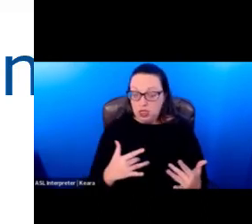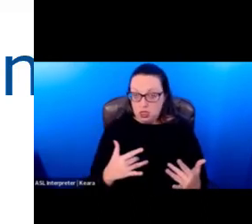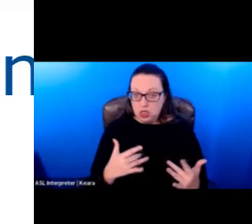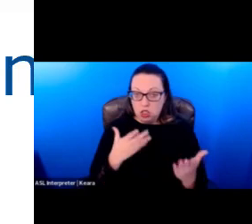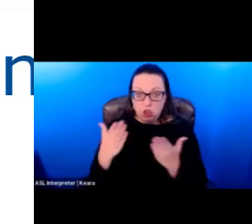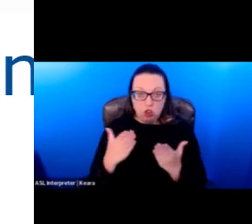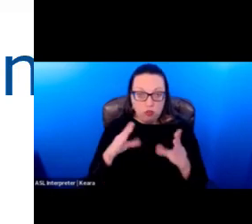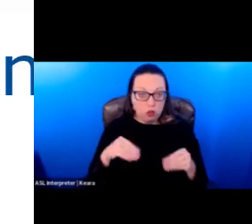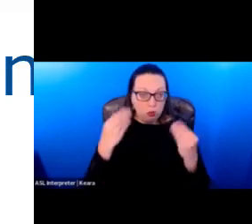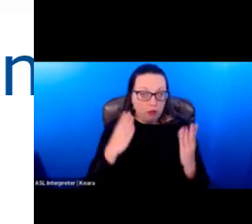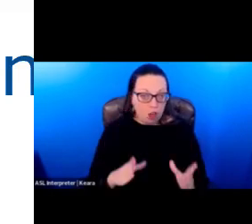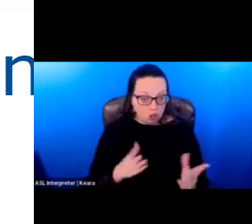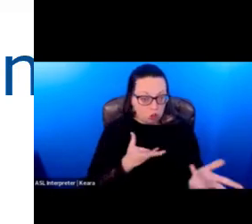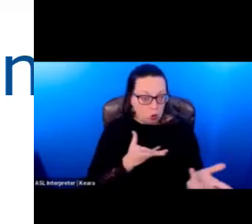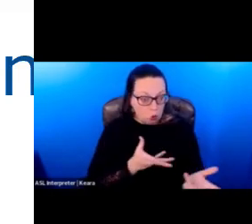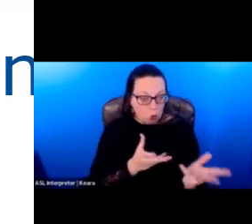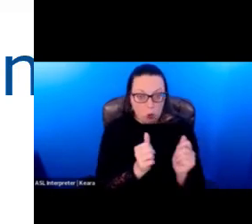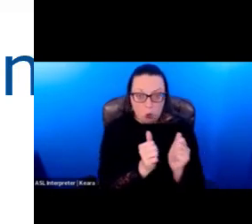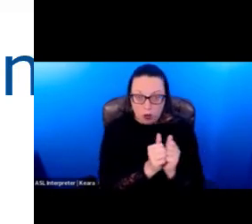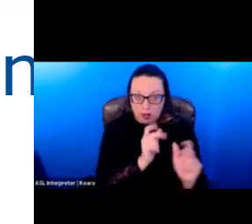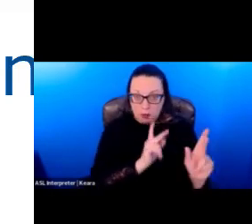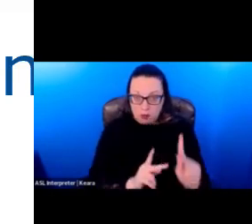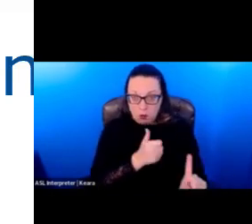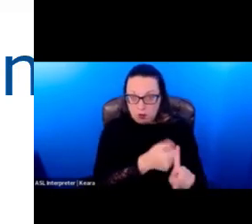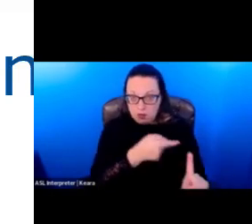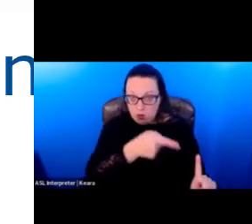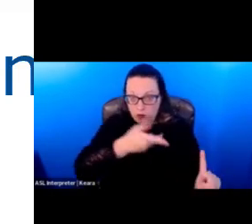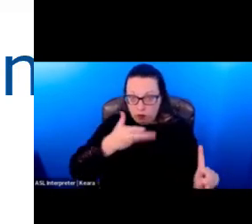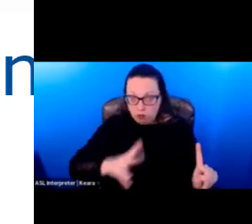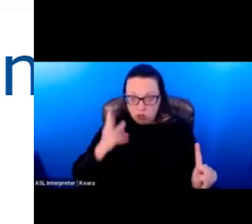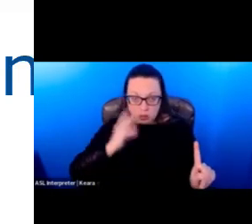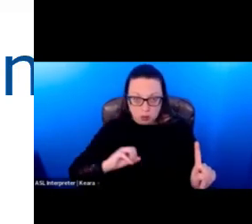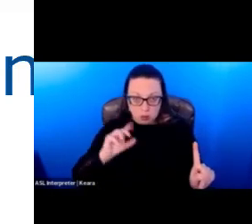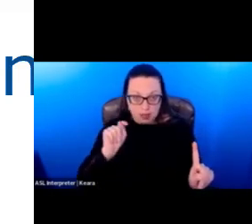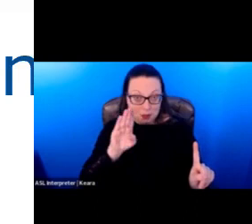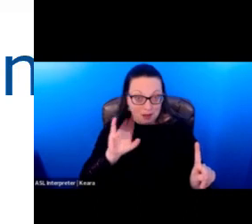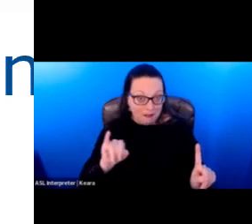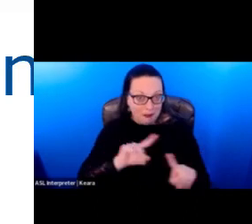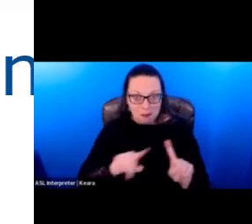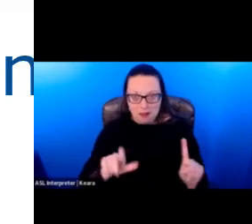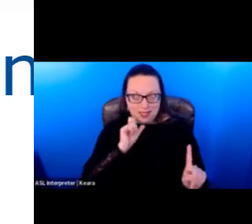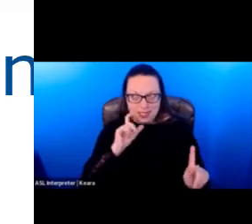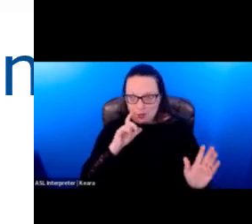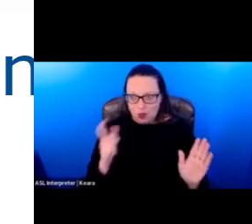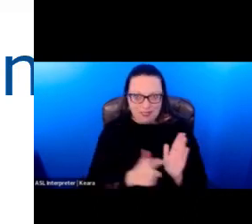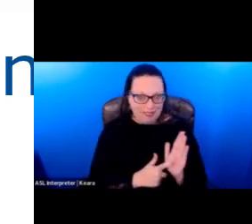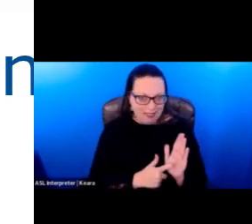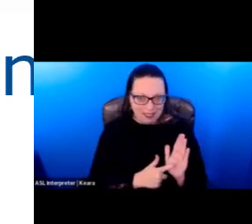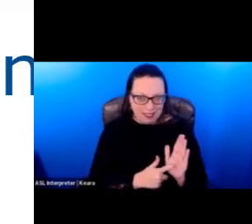providers are working with individuals that have experienced a brain injury and it's just unrecognized it, the person themselves may not know